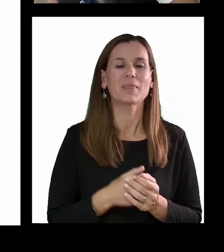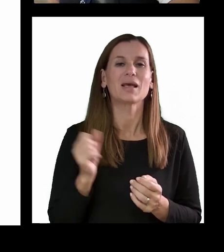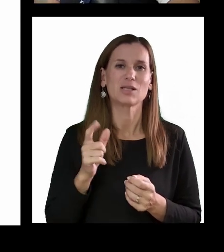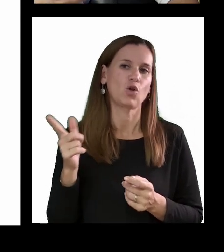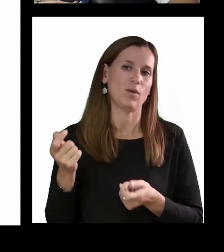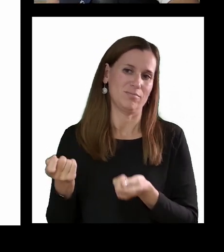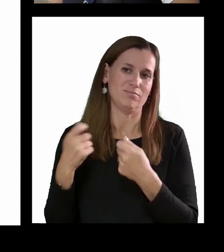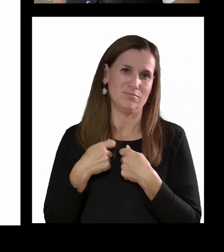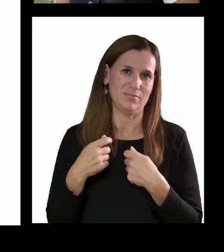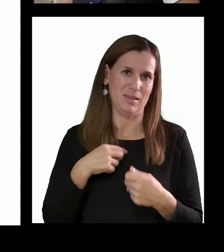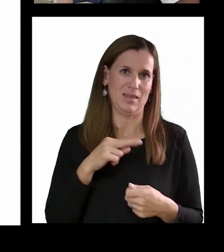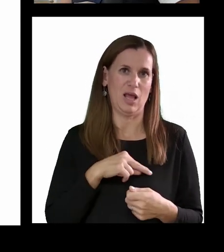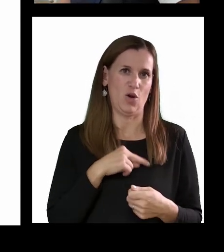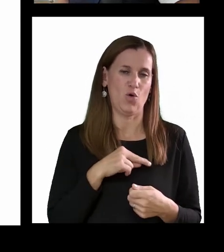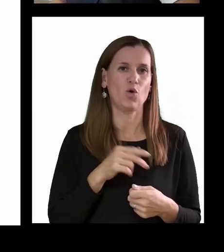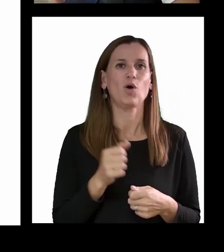present on behalf of.